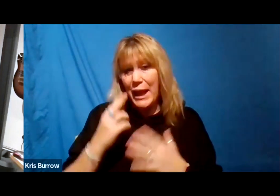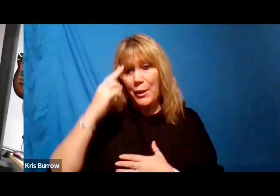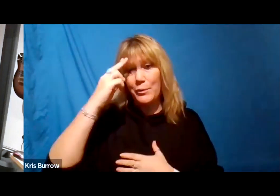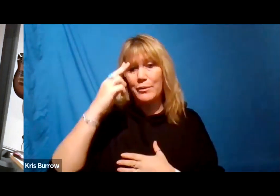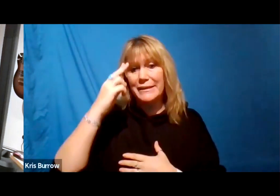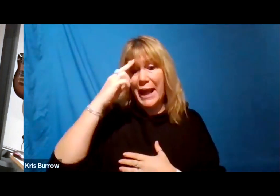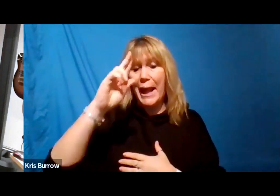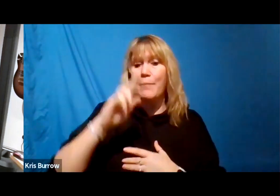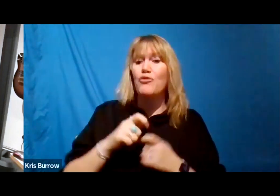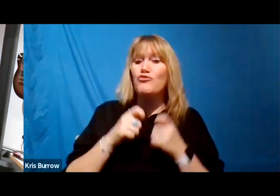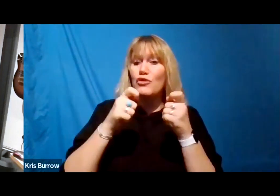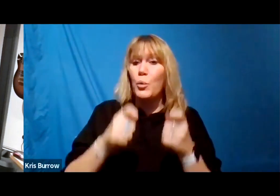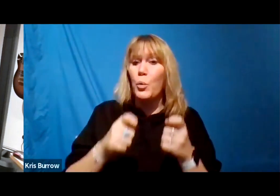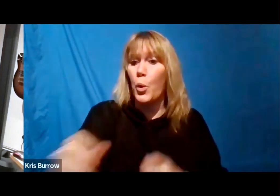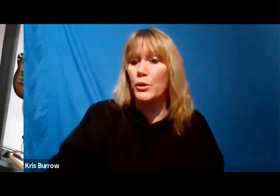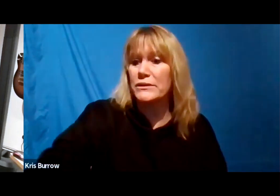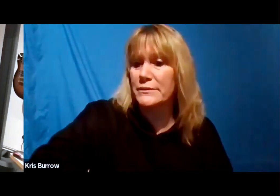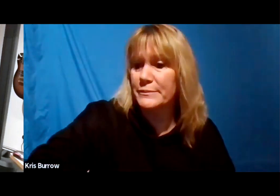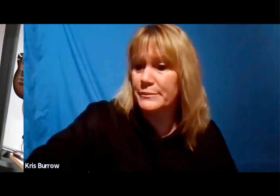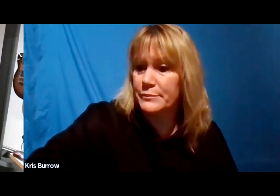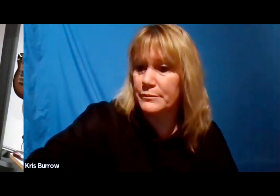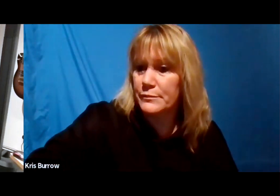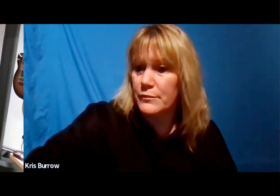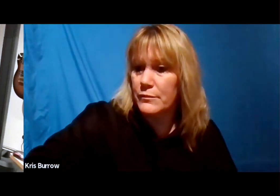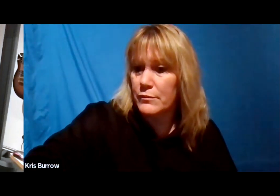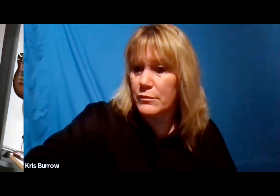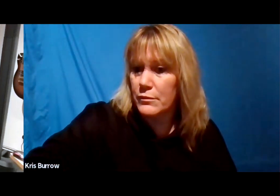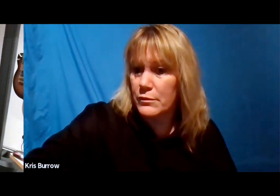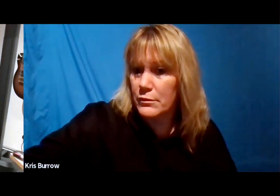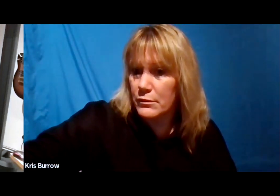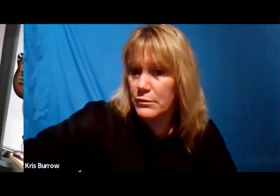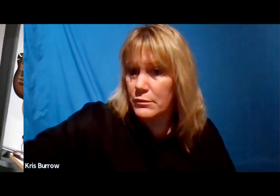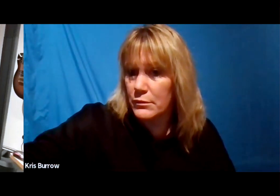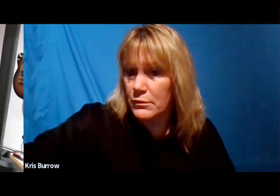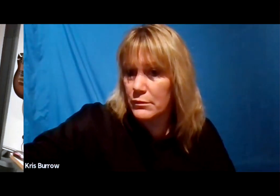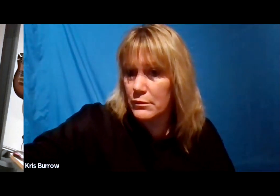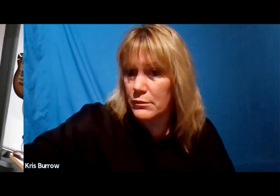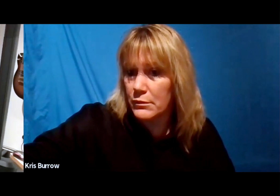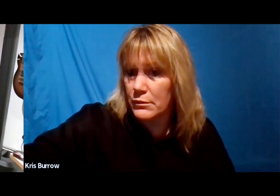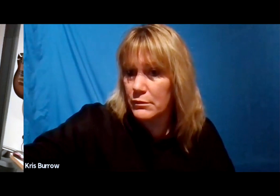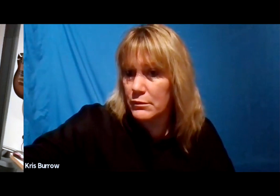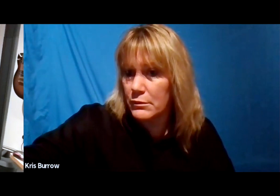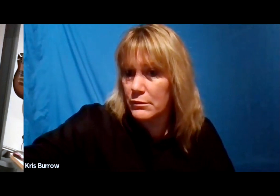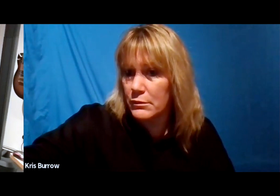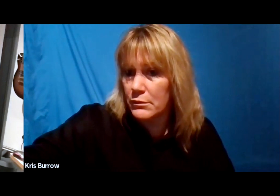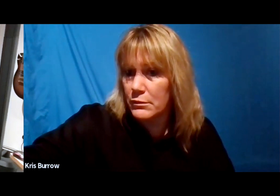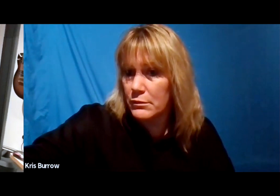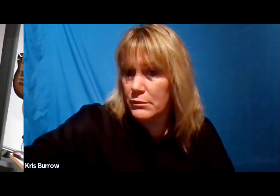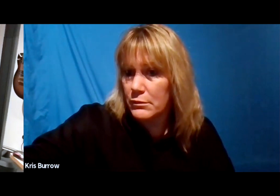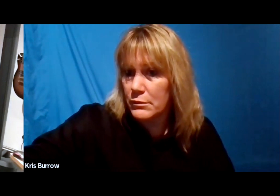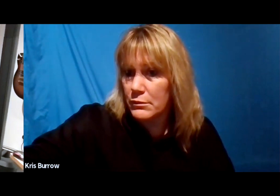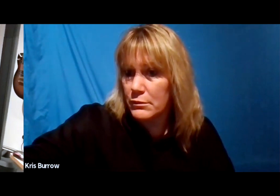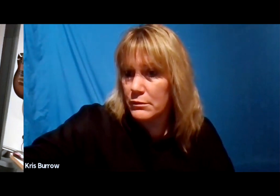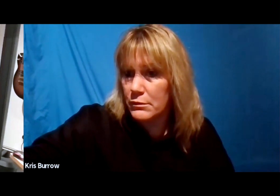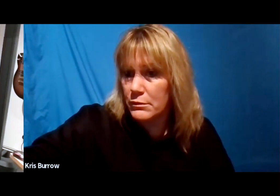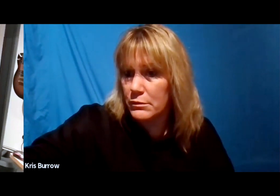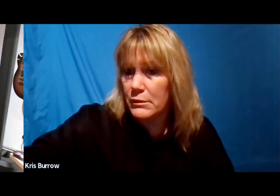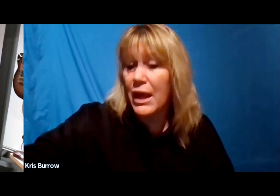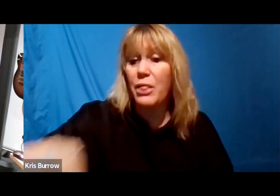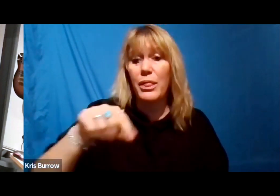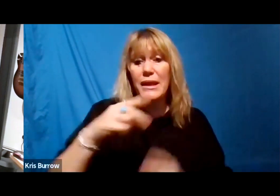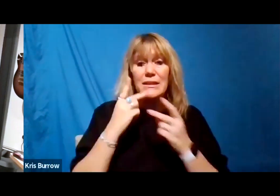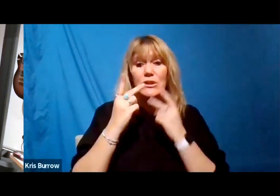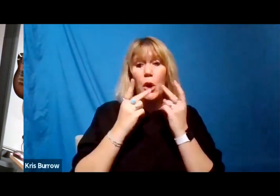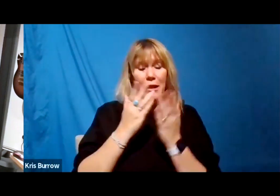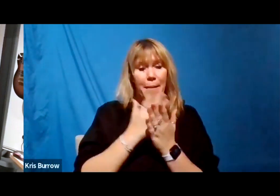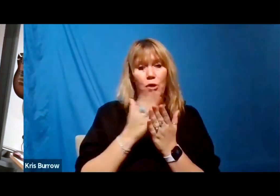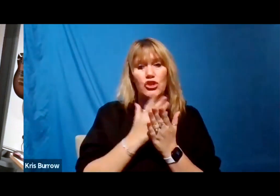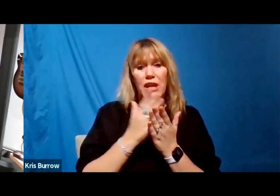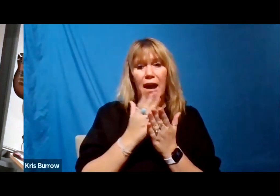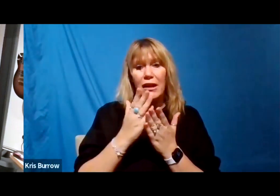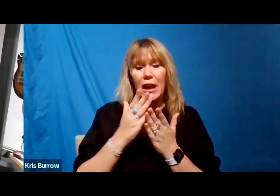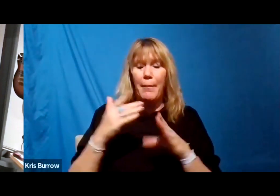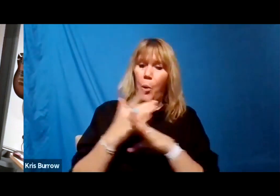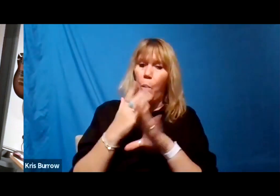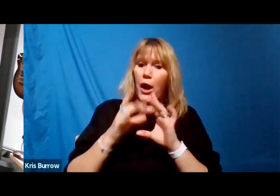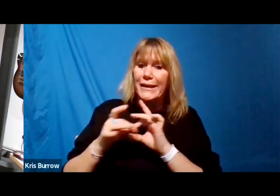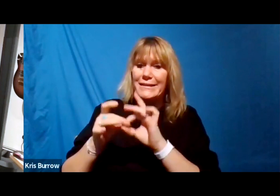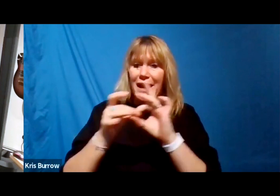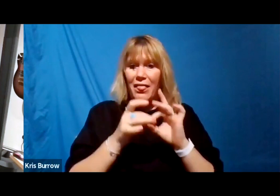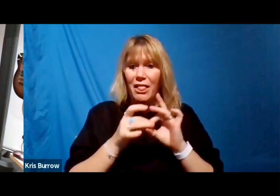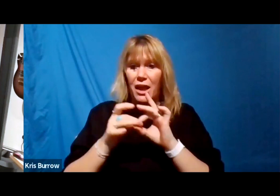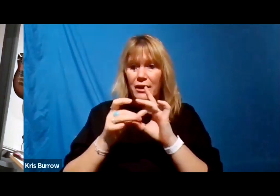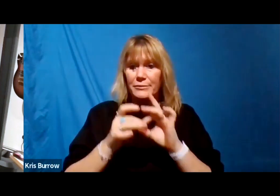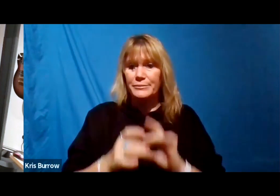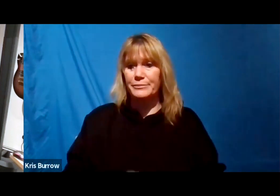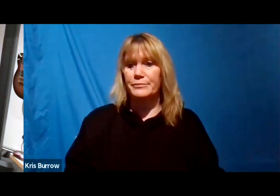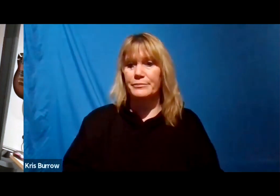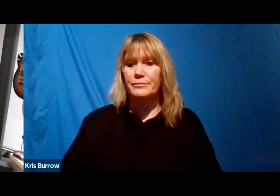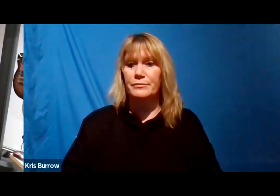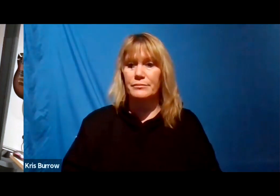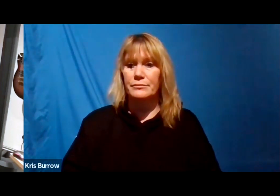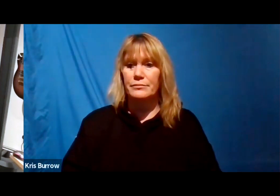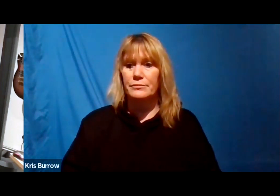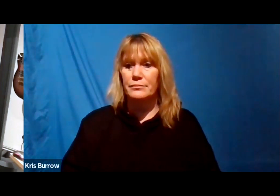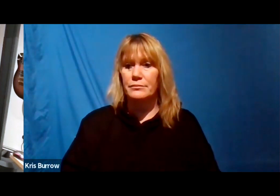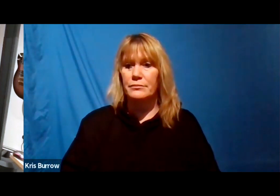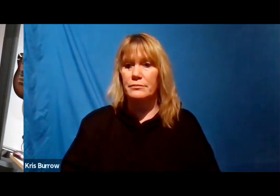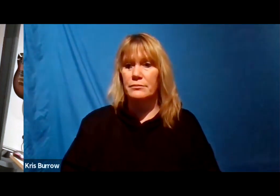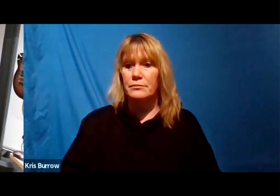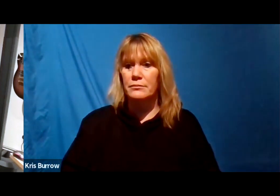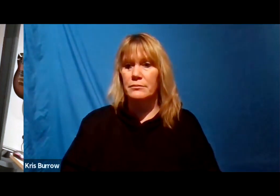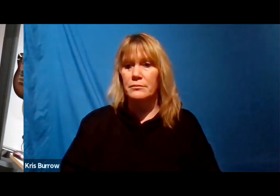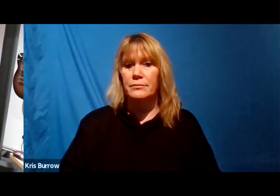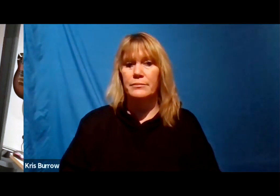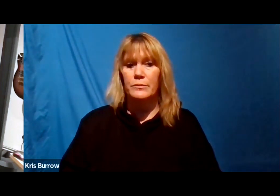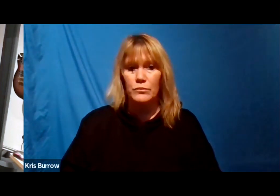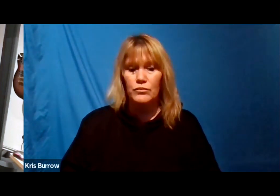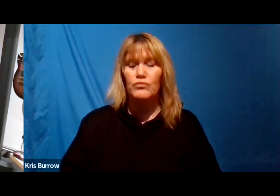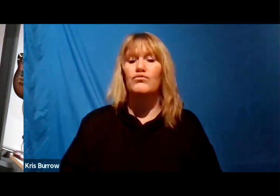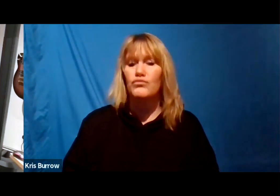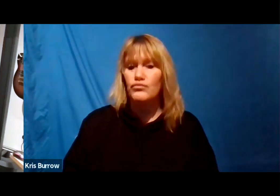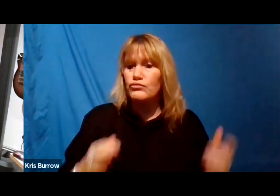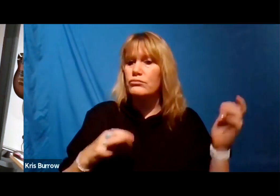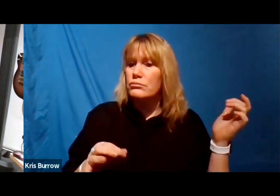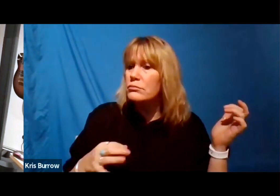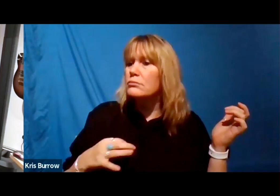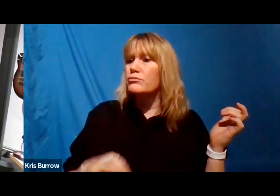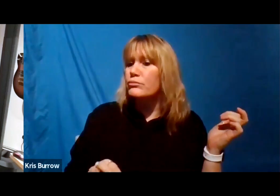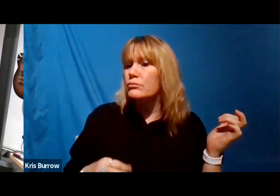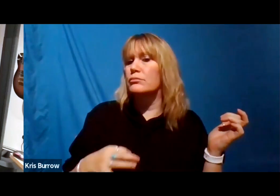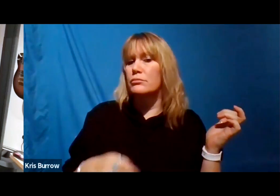That the train has been hijacked